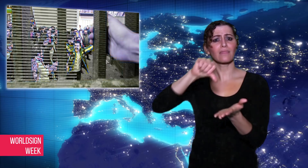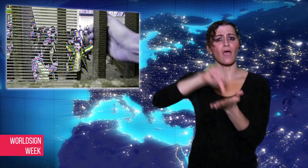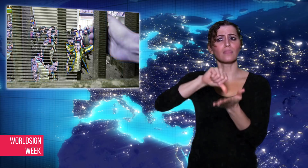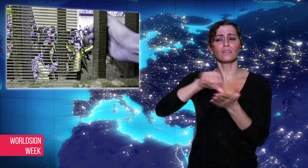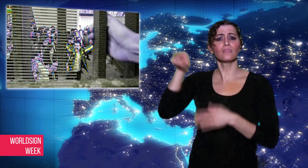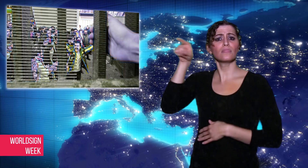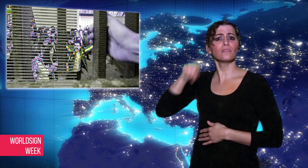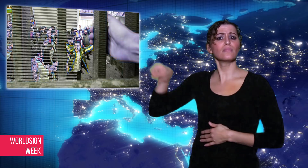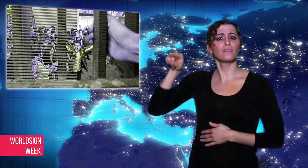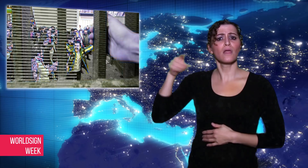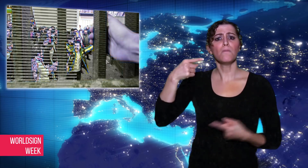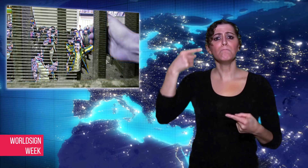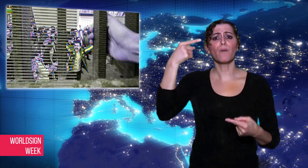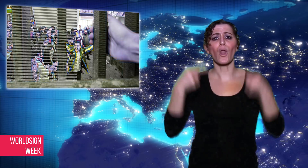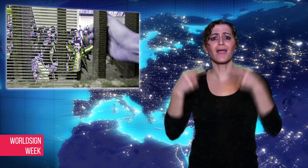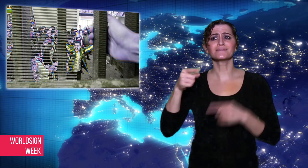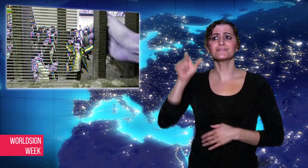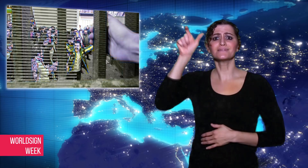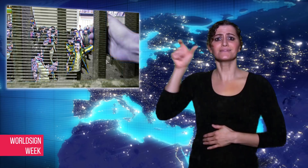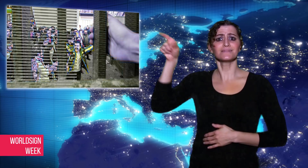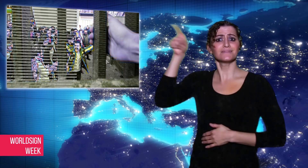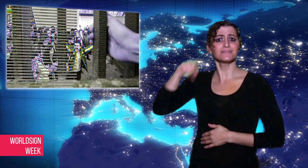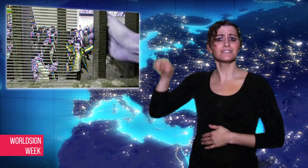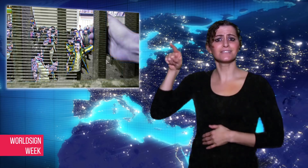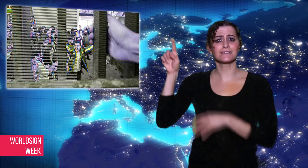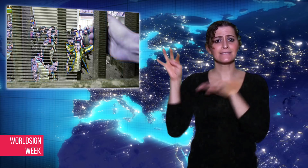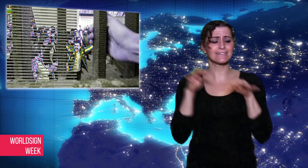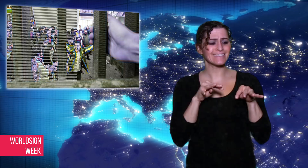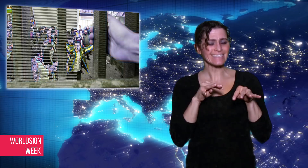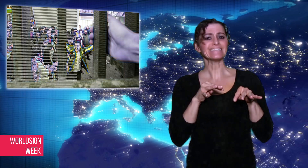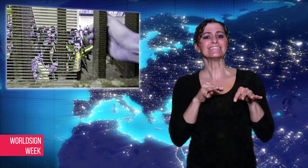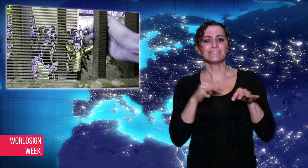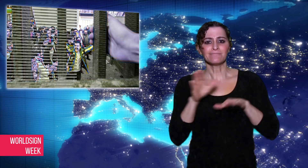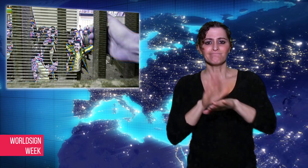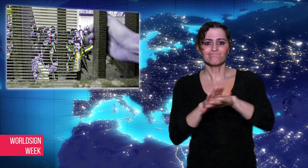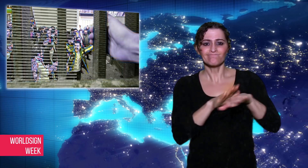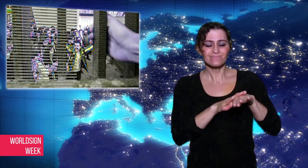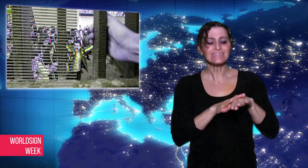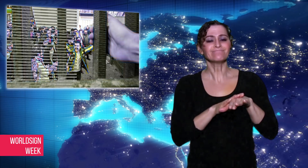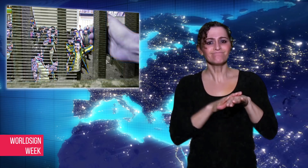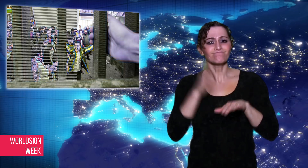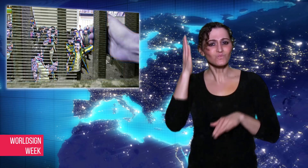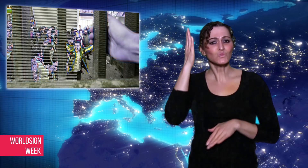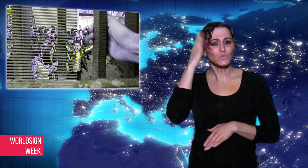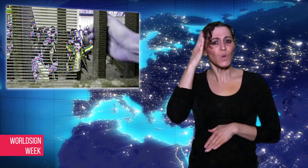politicians “acknowledged that the